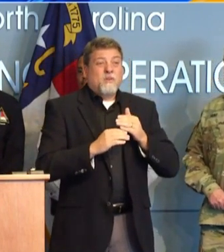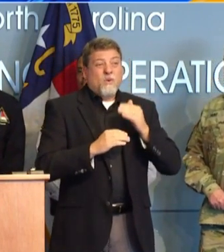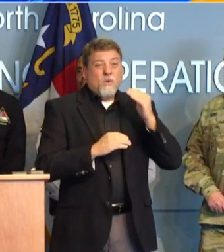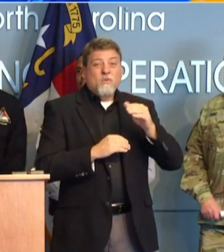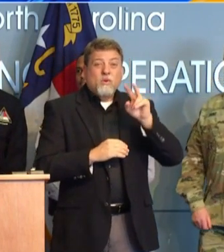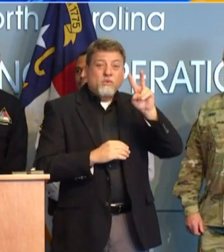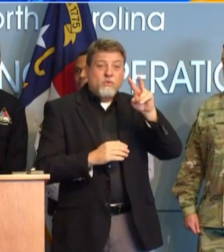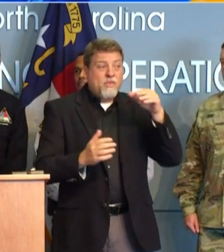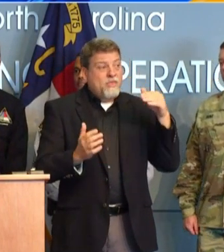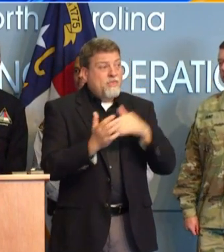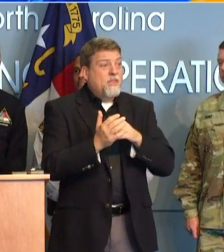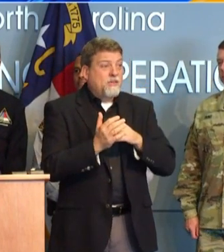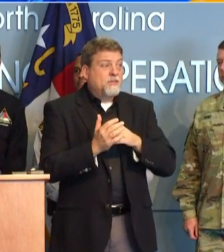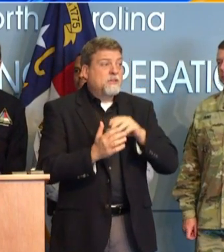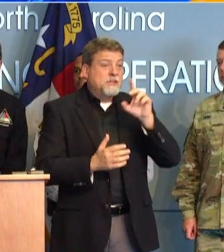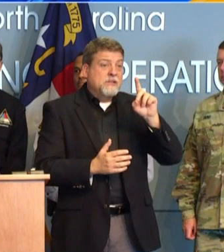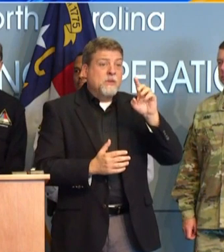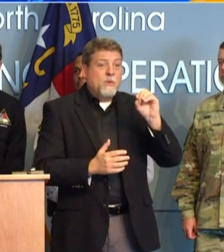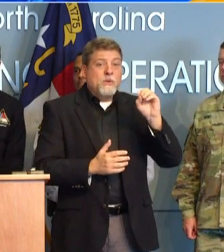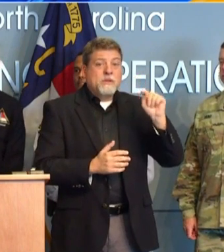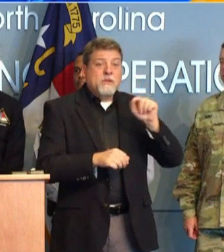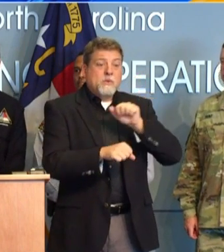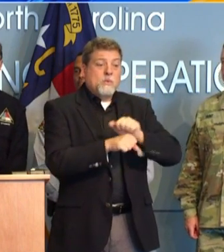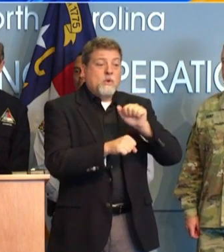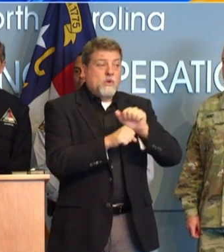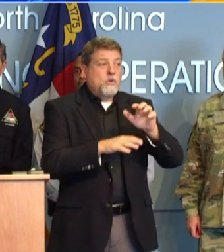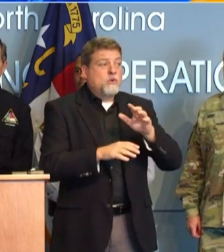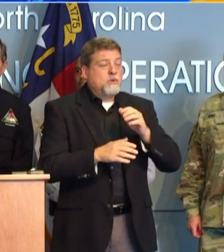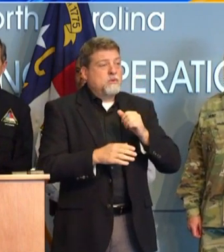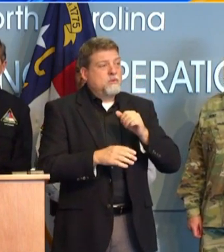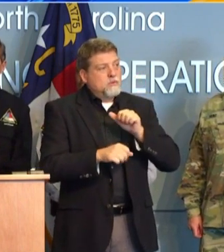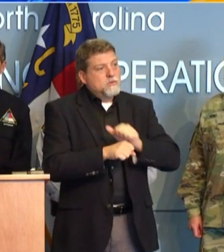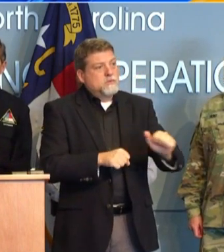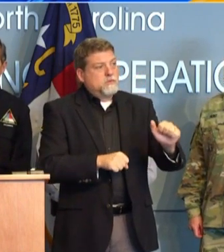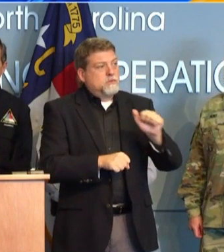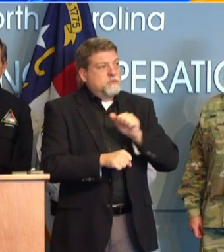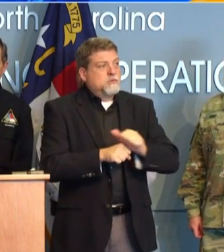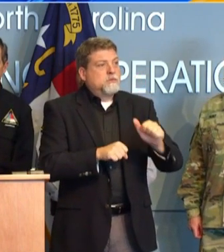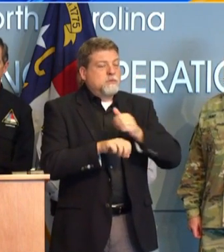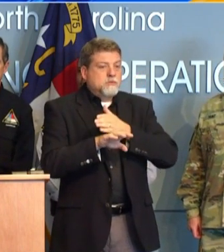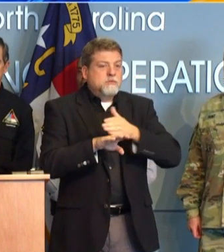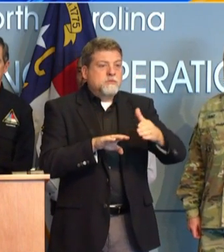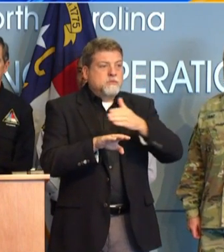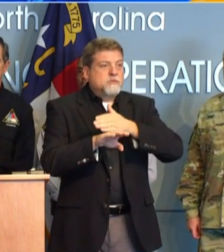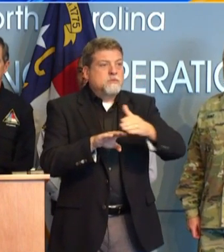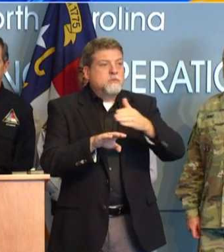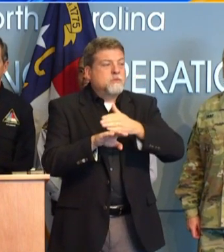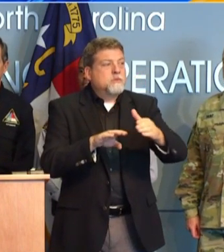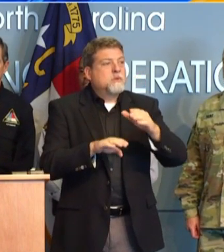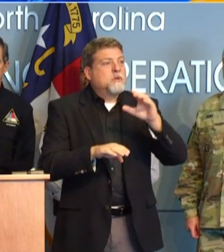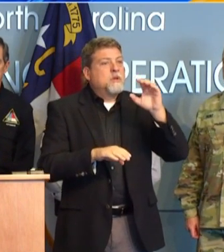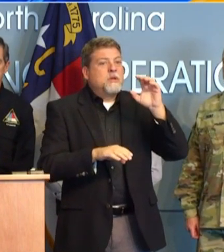TIM. THANK YOU, GOVERNOR. GOOD MORNING, EVERYONE. OVER 2,000 NCDOT WORKERS OVER